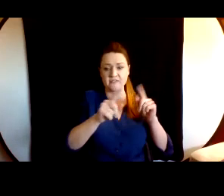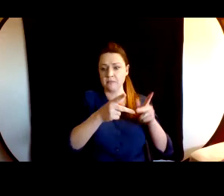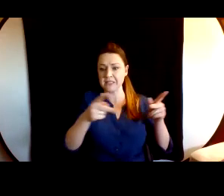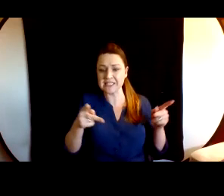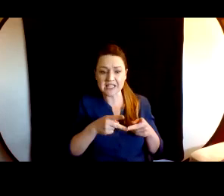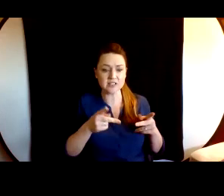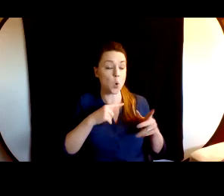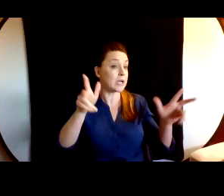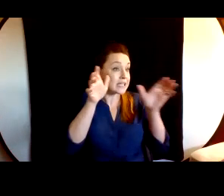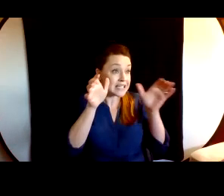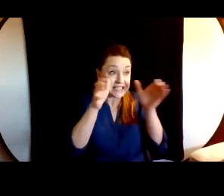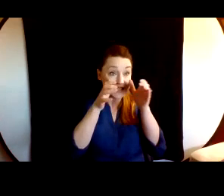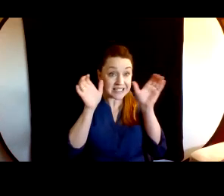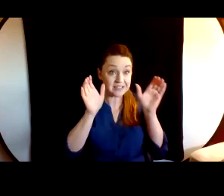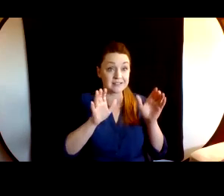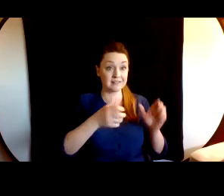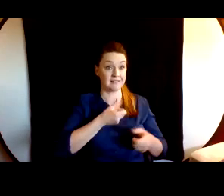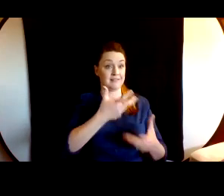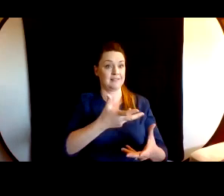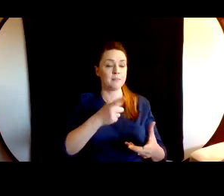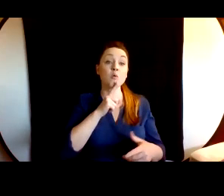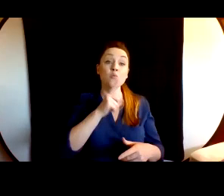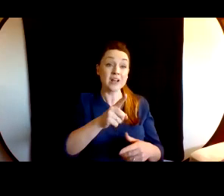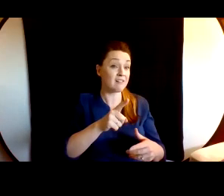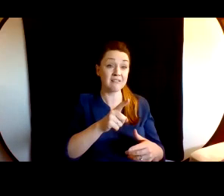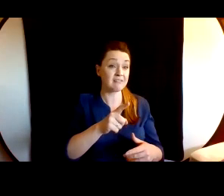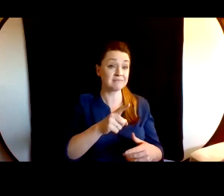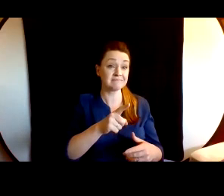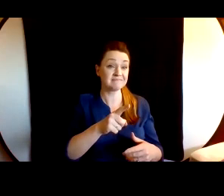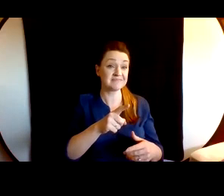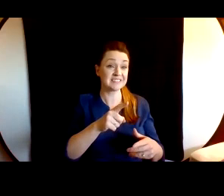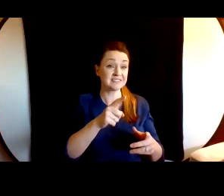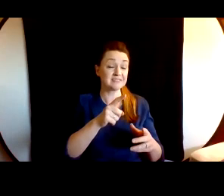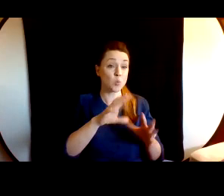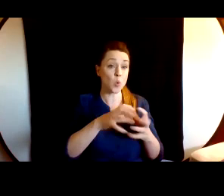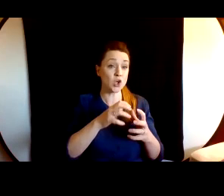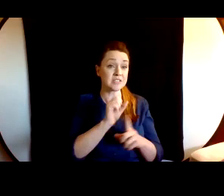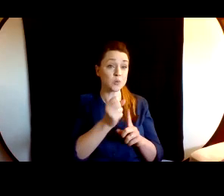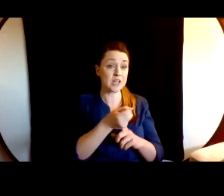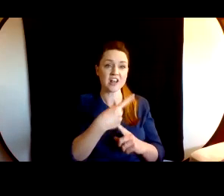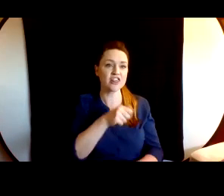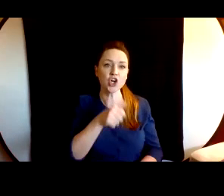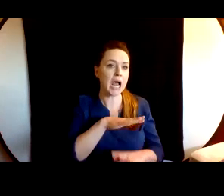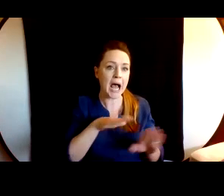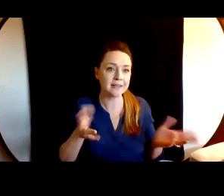or listened to in their communities. And in actuality, too often, they are not. I am going to venture out